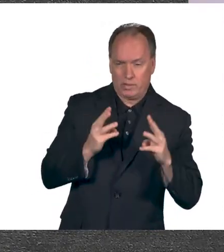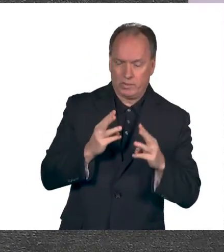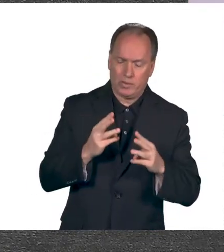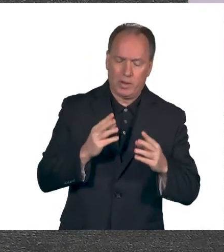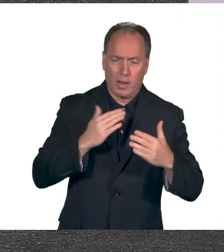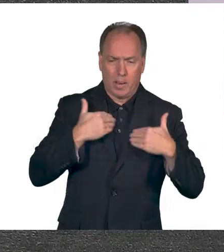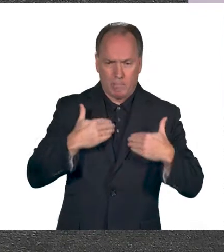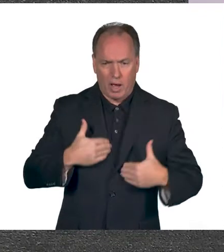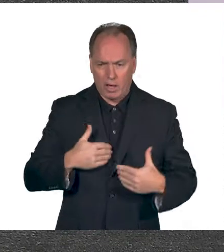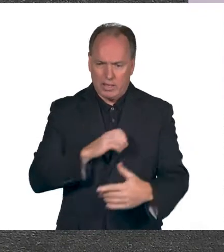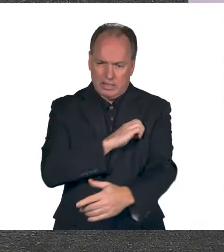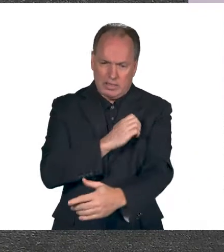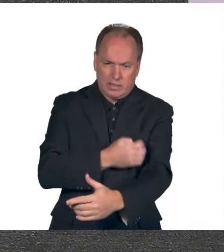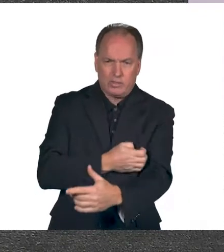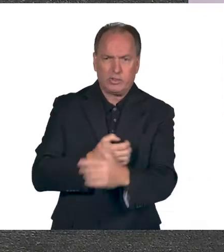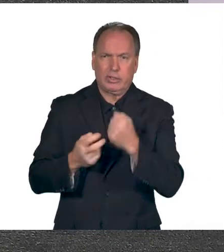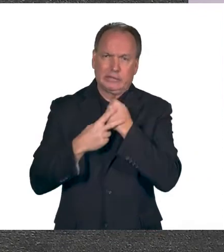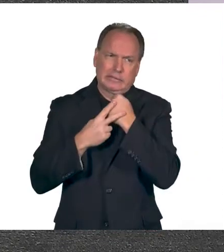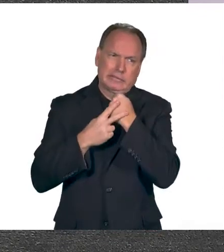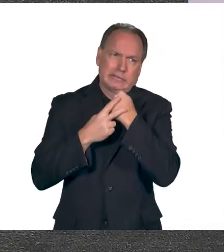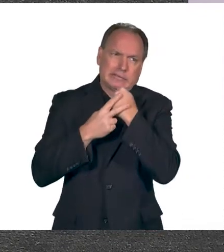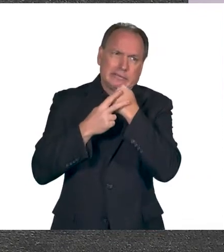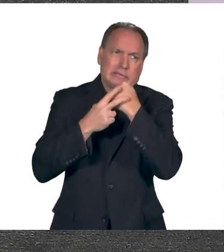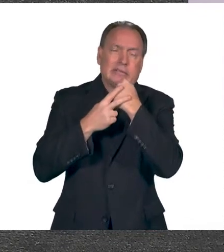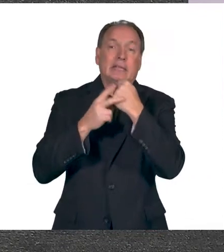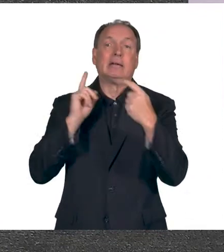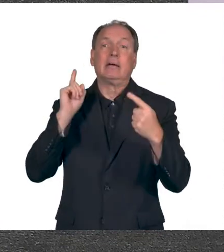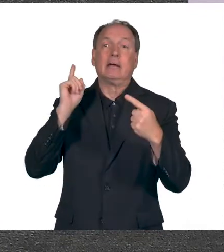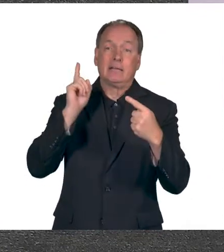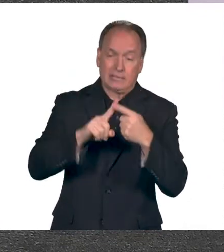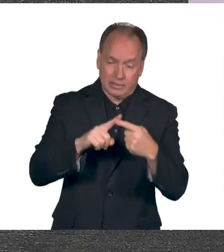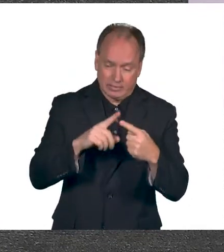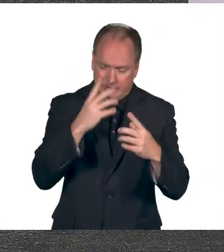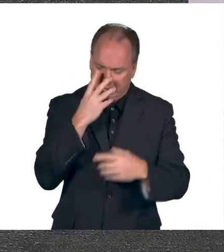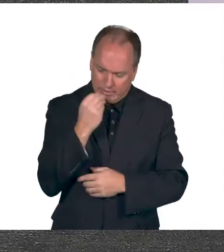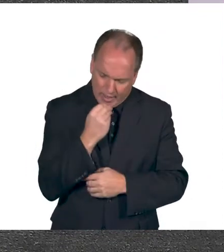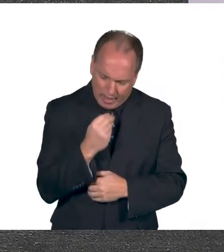and then he goes to sleep. Well all of bear's friends are wondering where he's at,